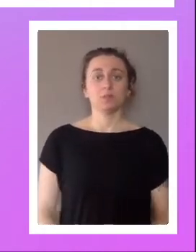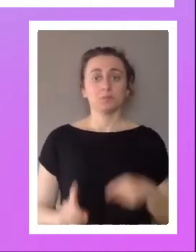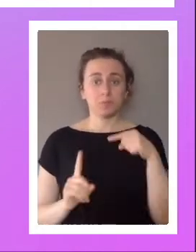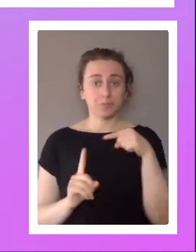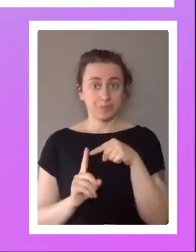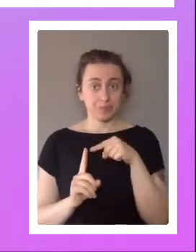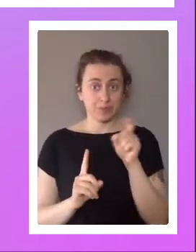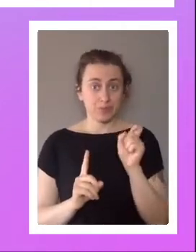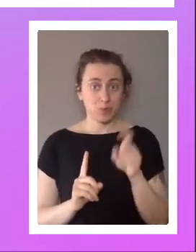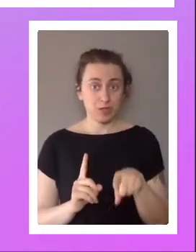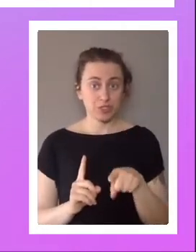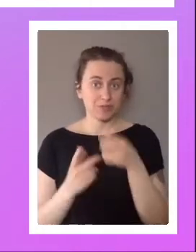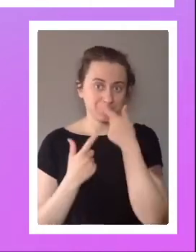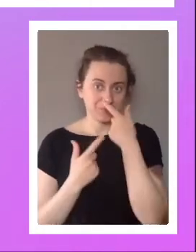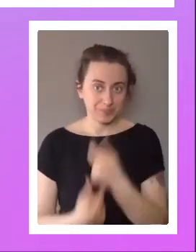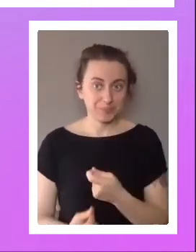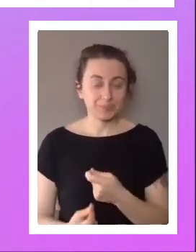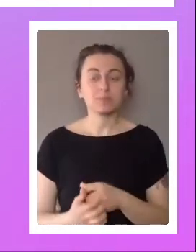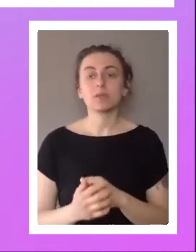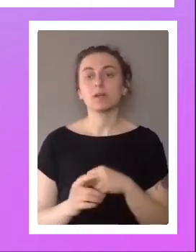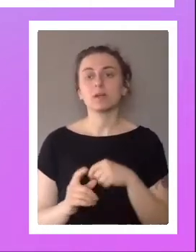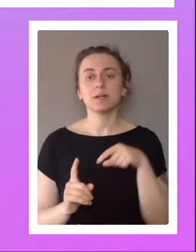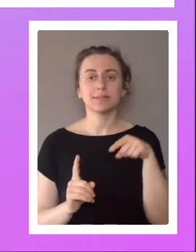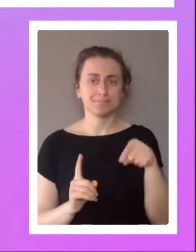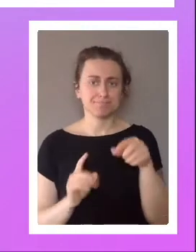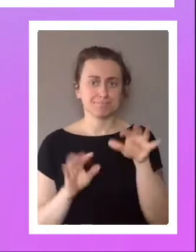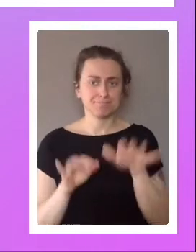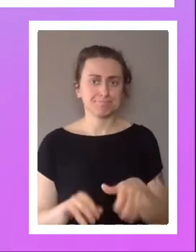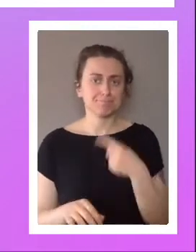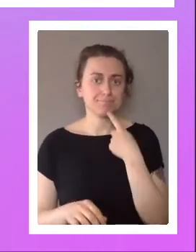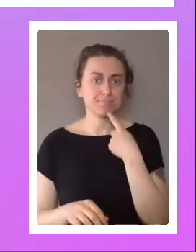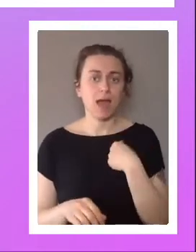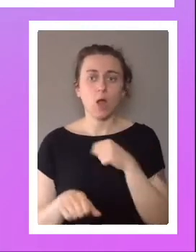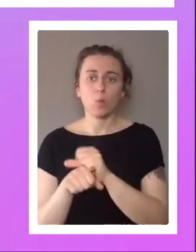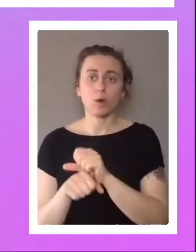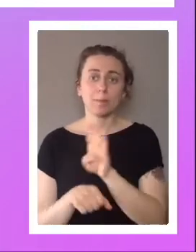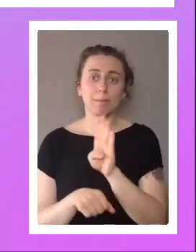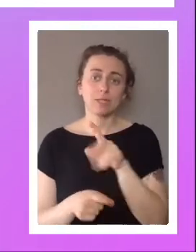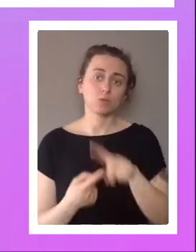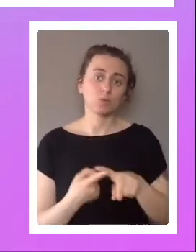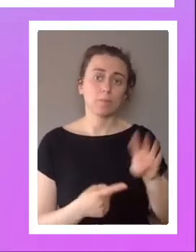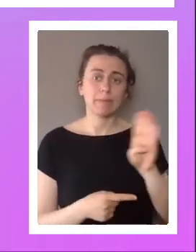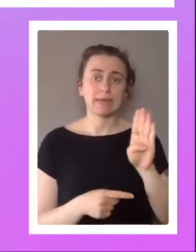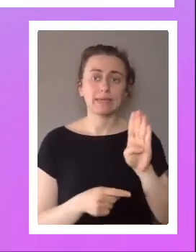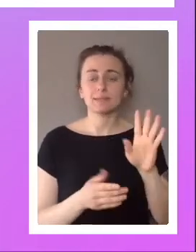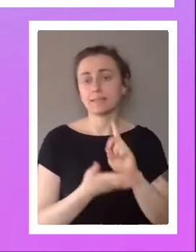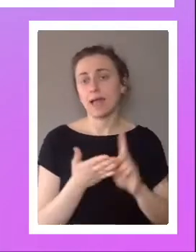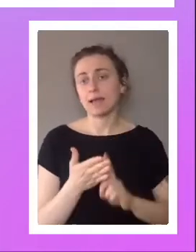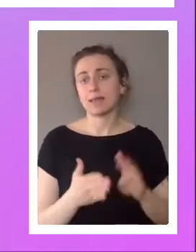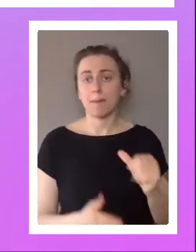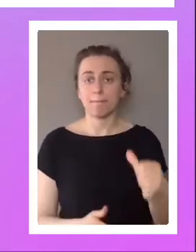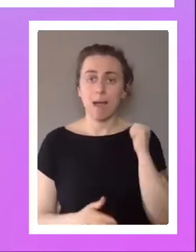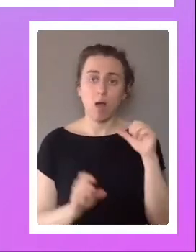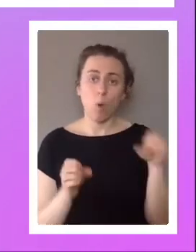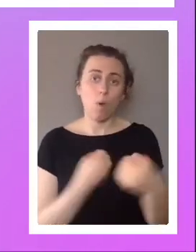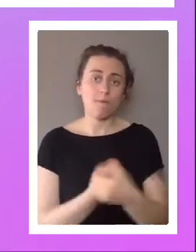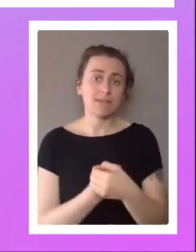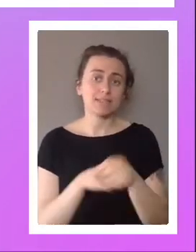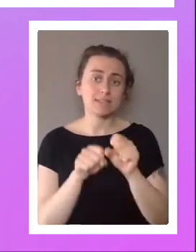it states I work in B2B designing the back office systems of our organization.